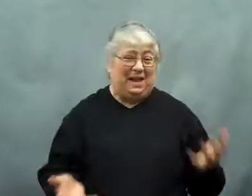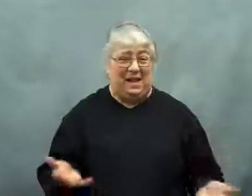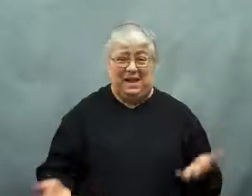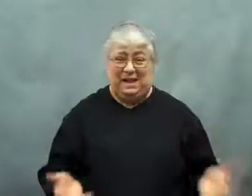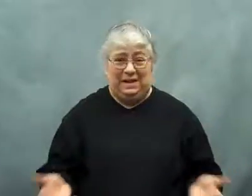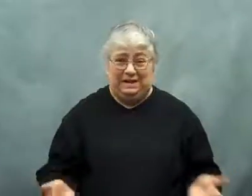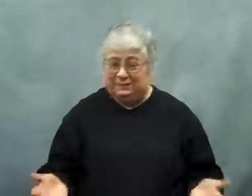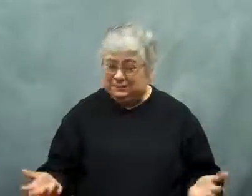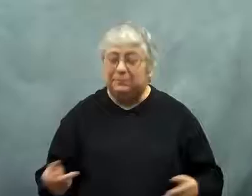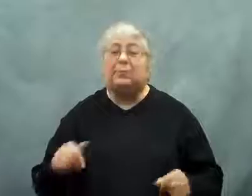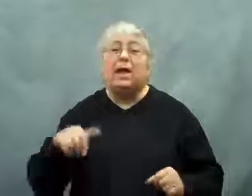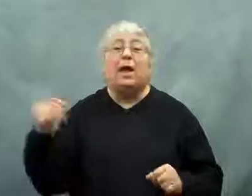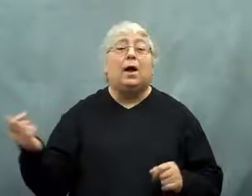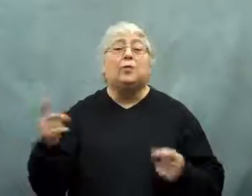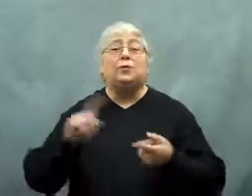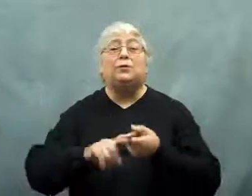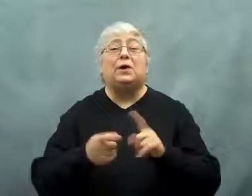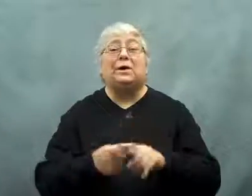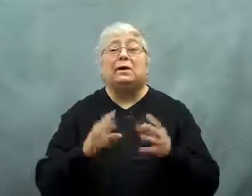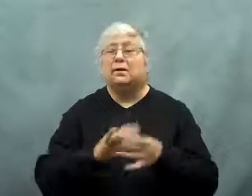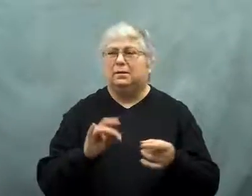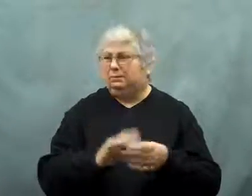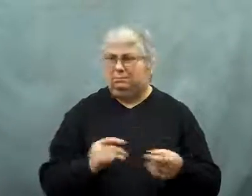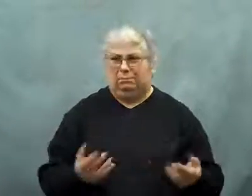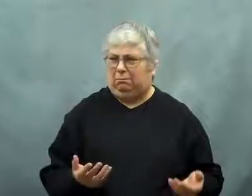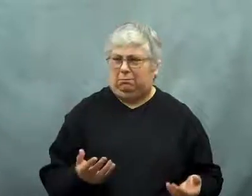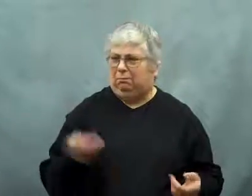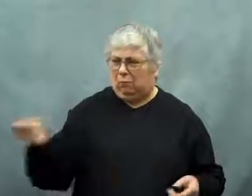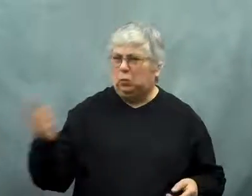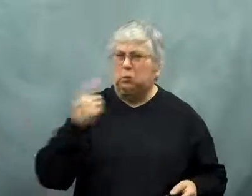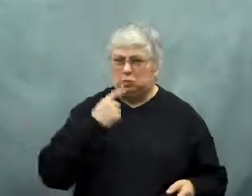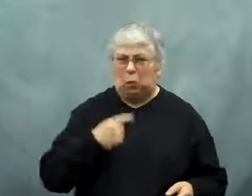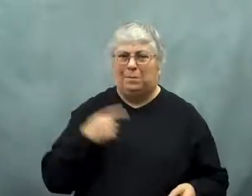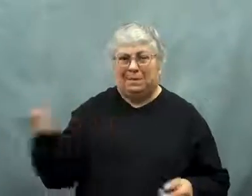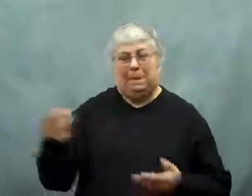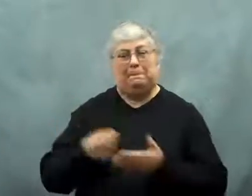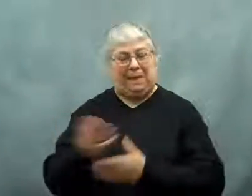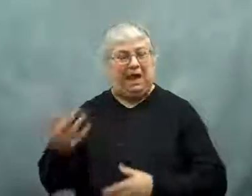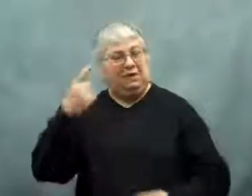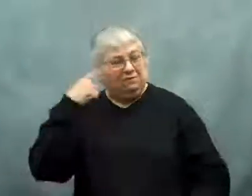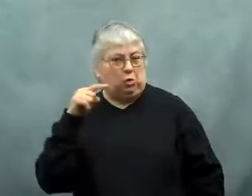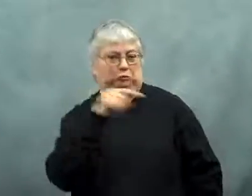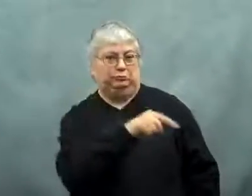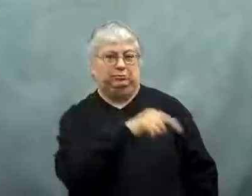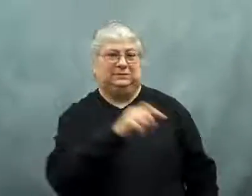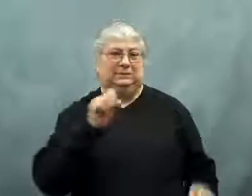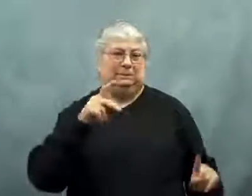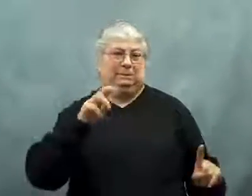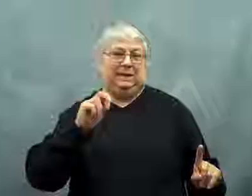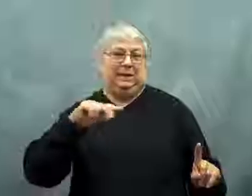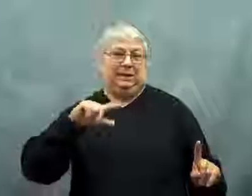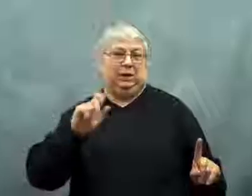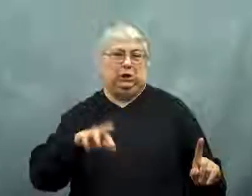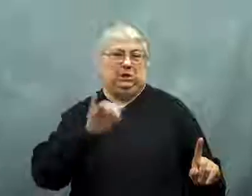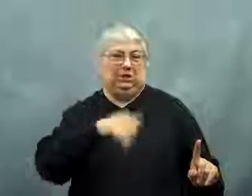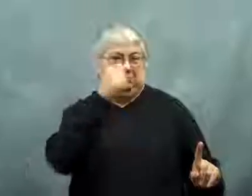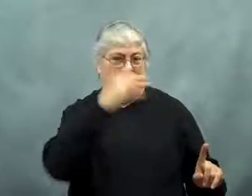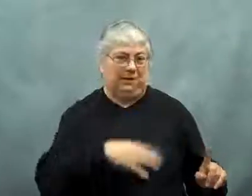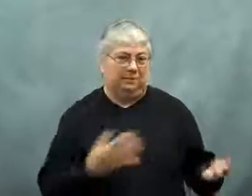She wasn't able to explain that.